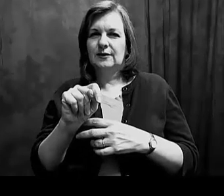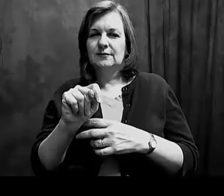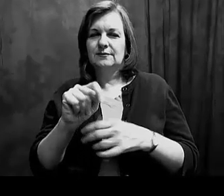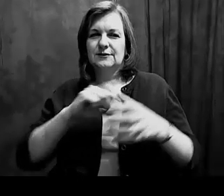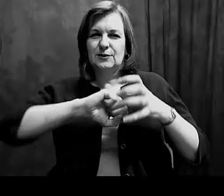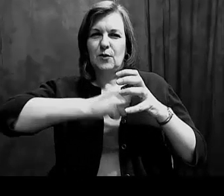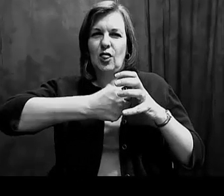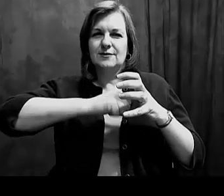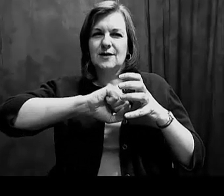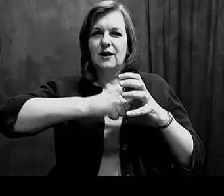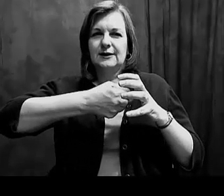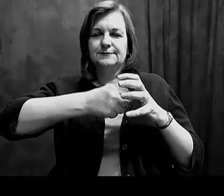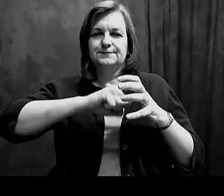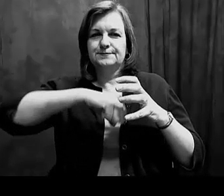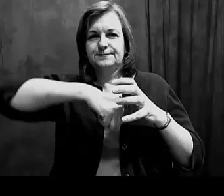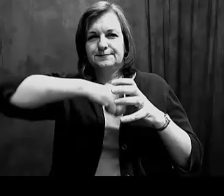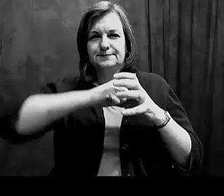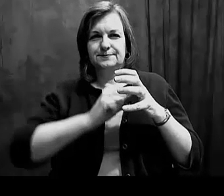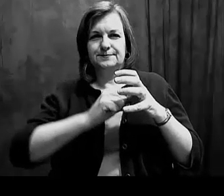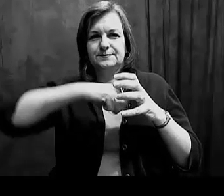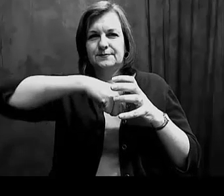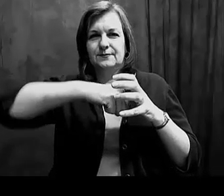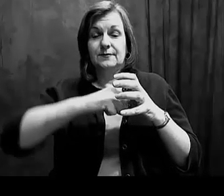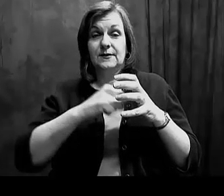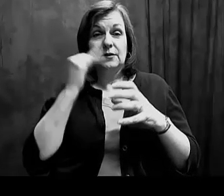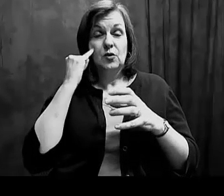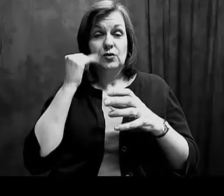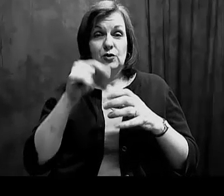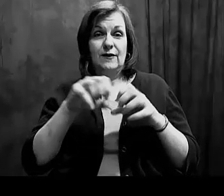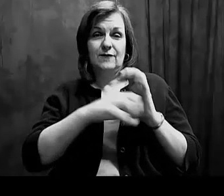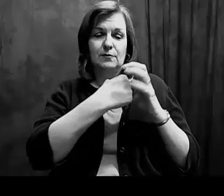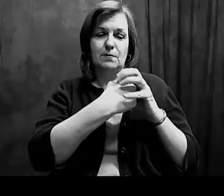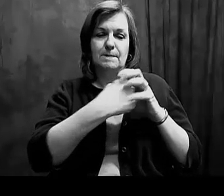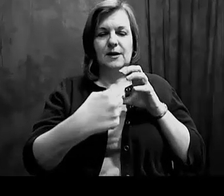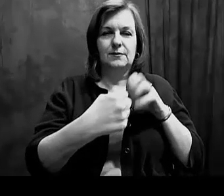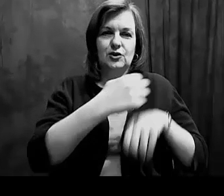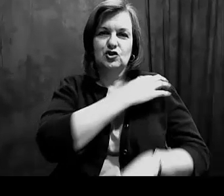and some of you may know this if you've ever thrown out your shoulder